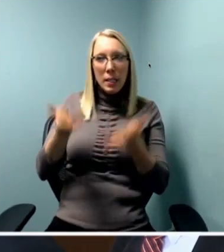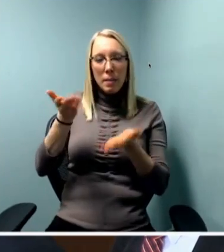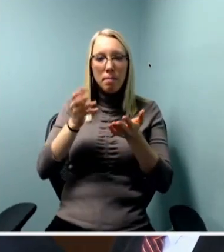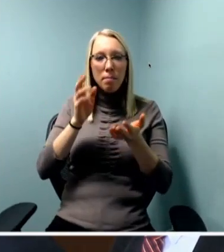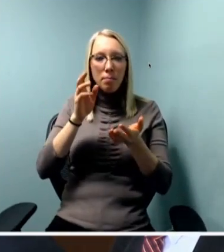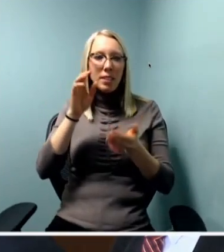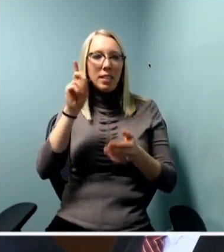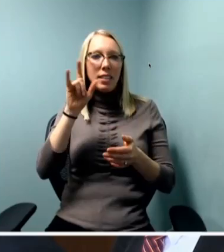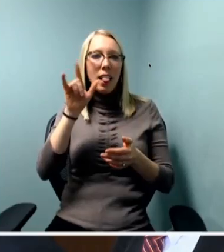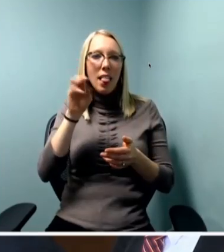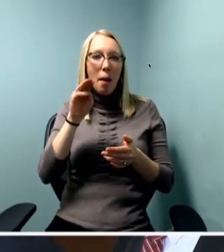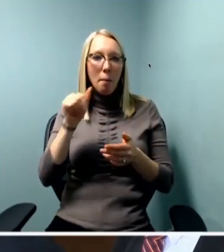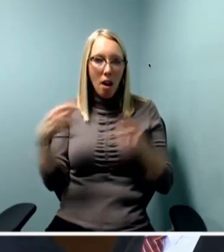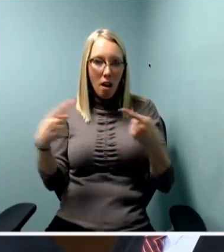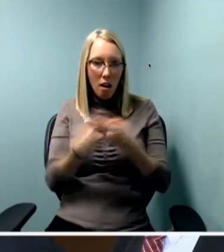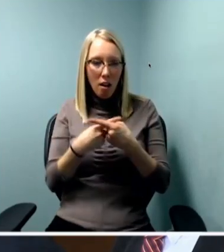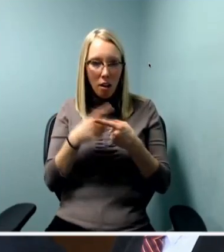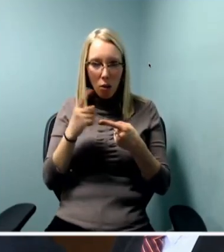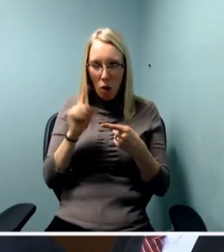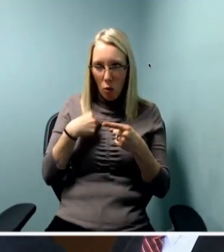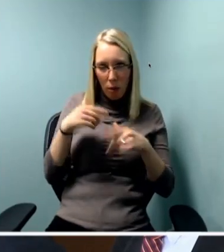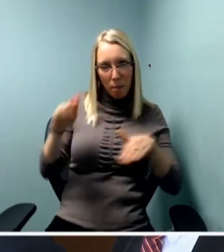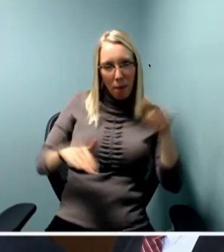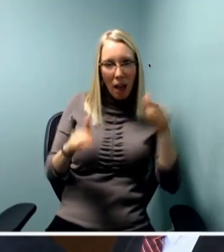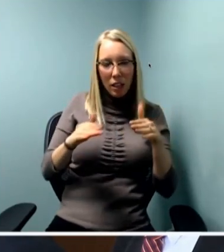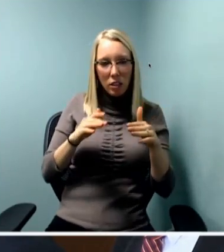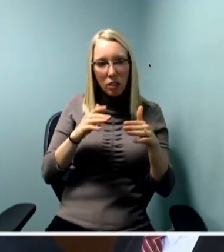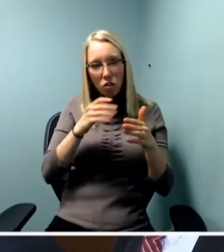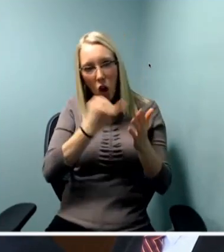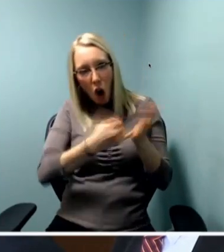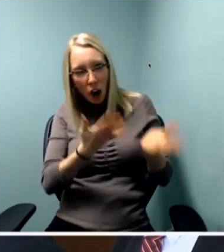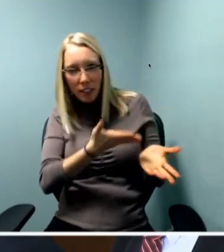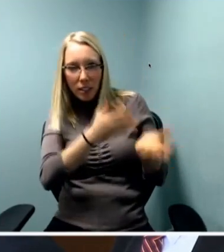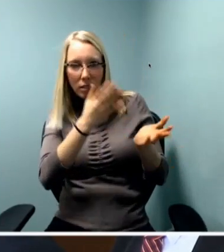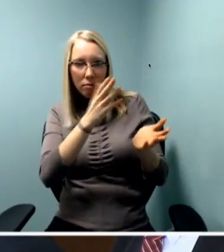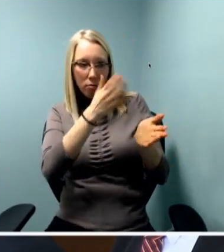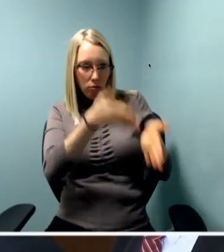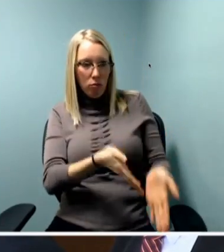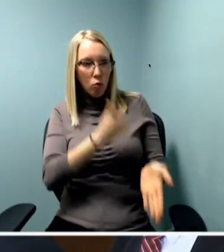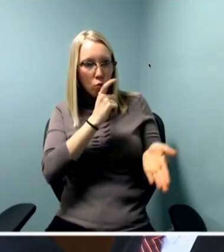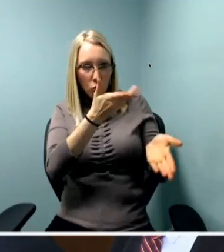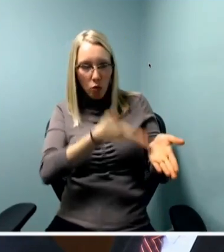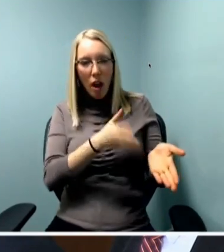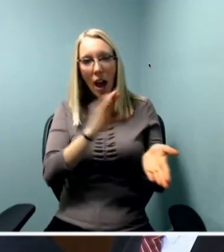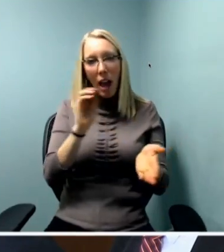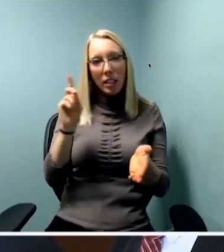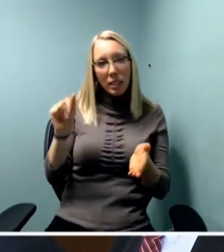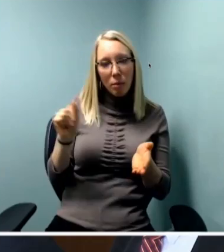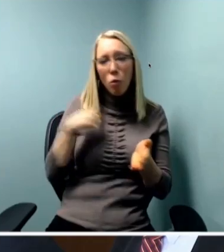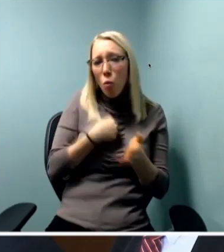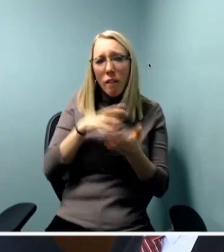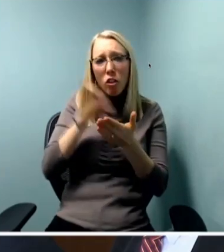and we lead with the artist first. I think we've learned this from the disability movement that you'd lead with the person first.